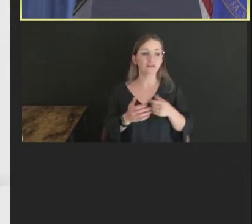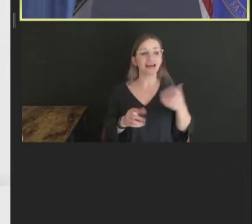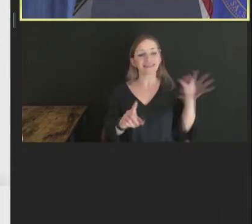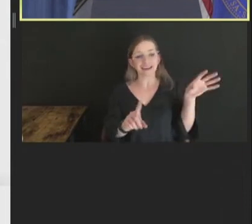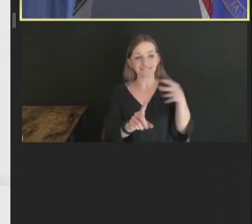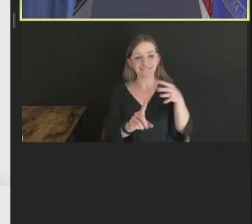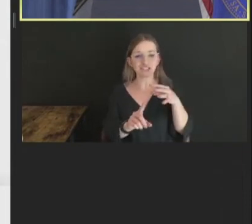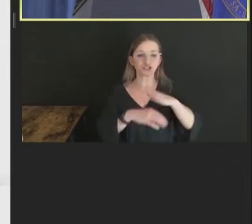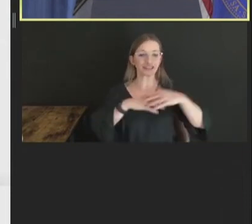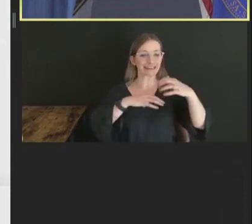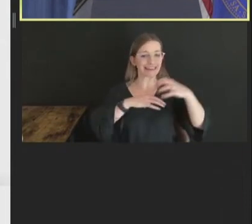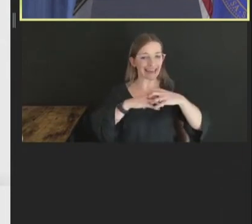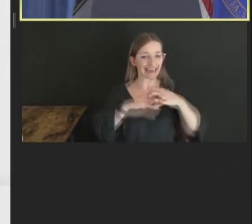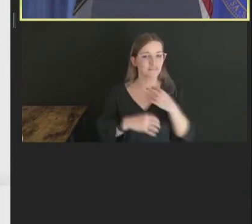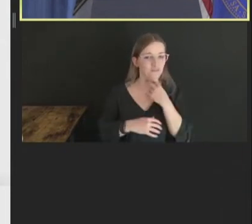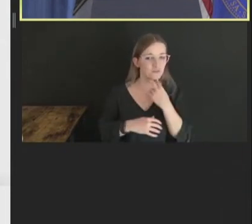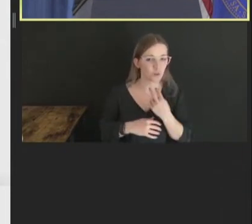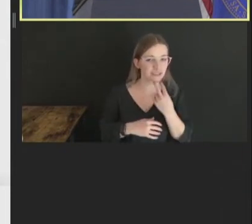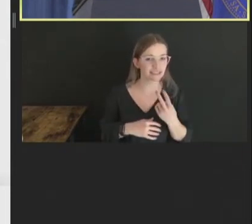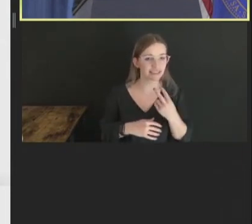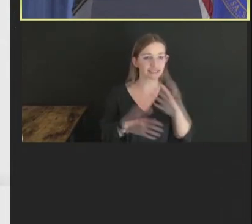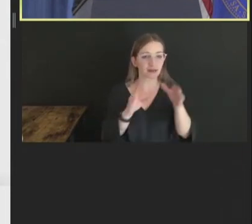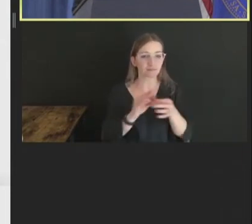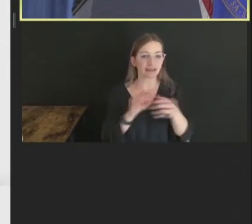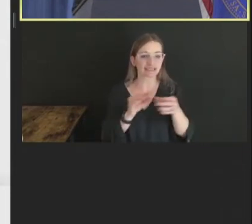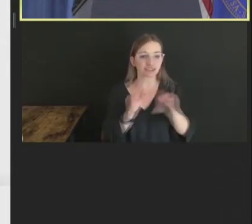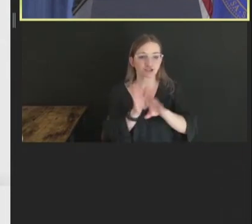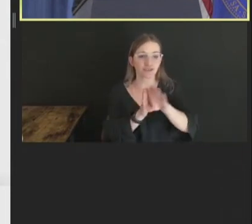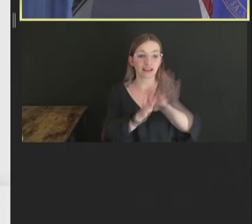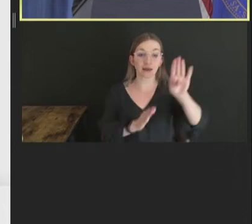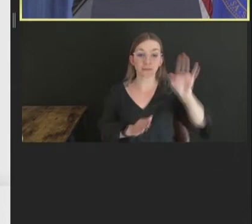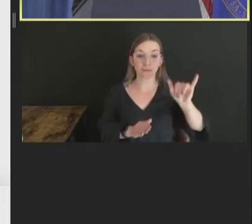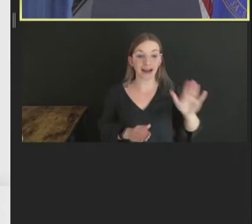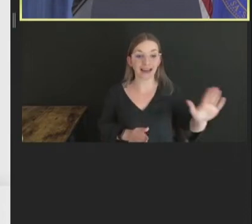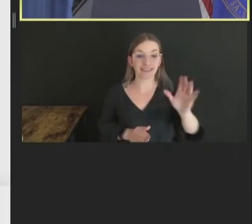messages developed by various tribal communities for their own communities,